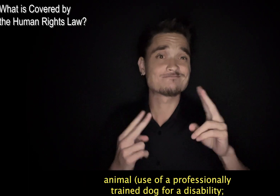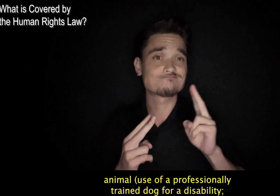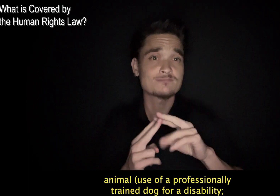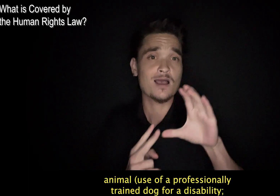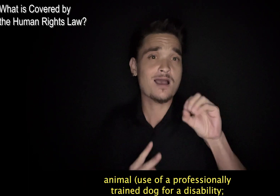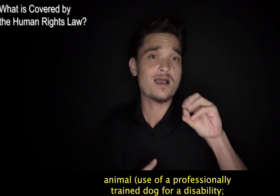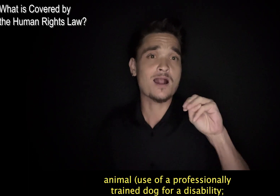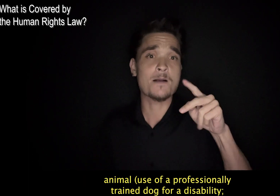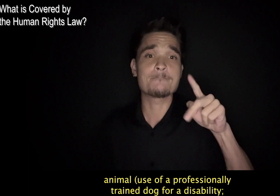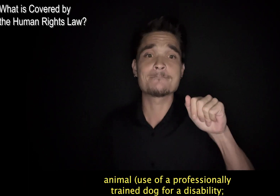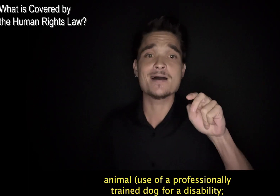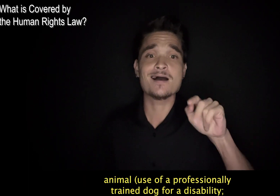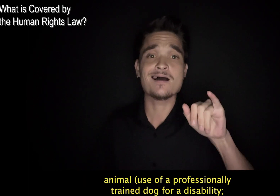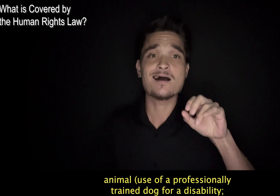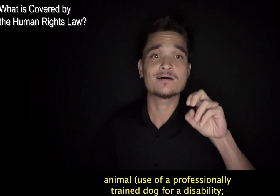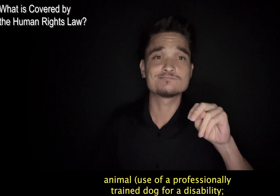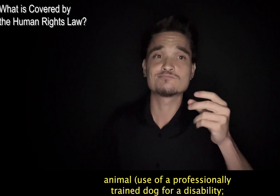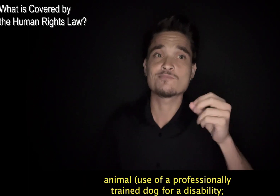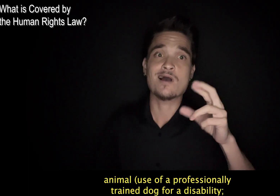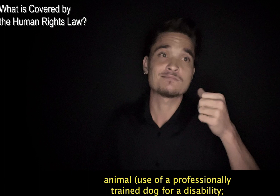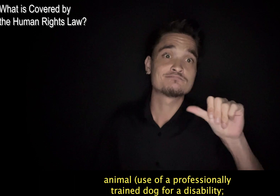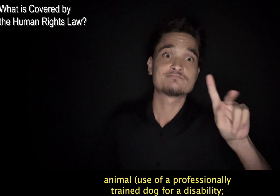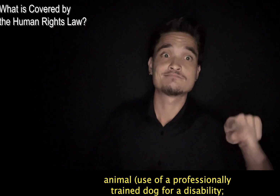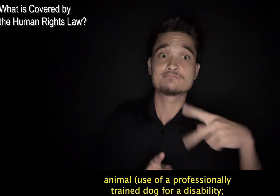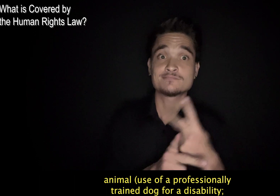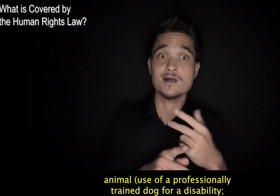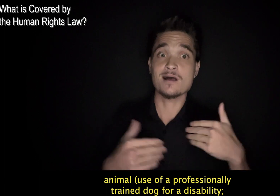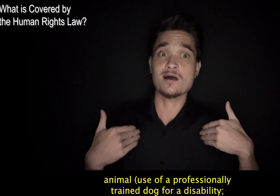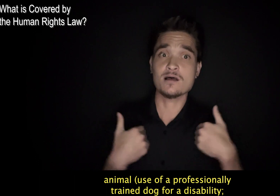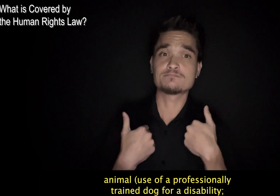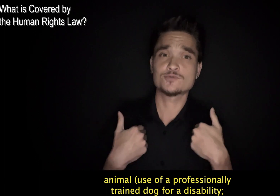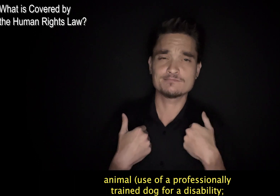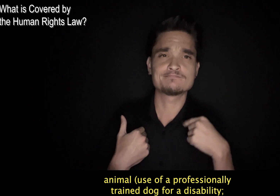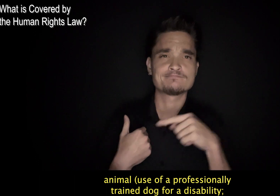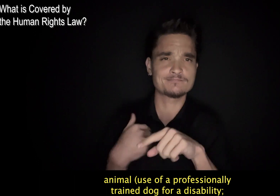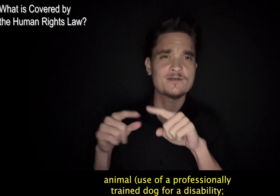animal (use of a professionally trained dog for a disability;